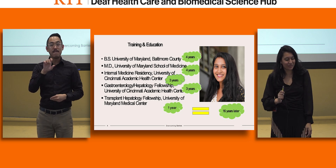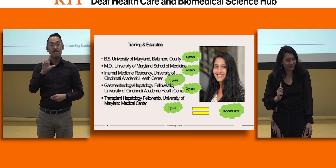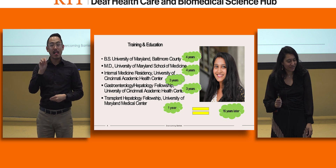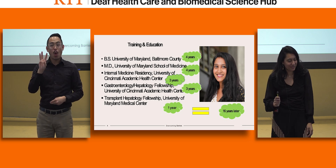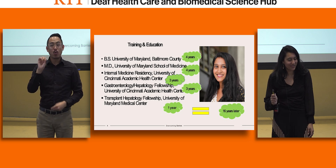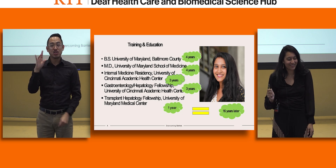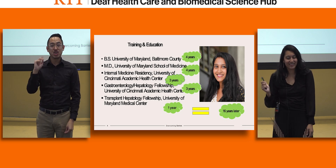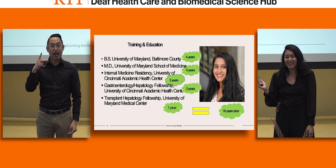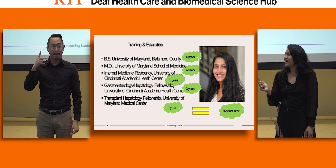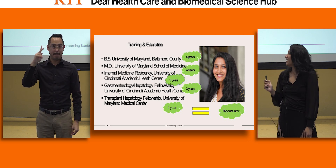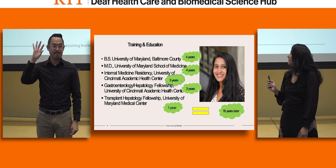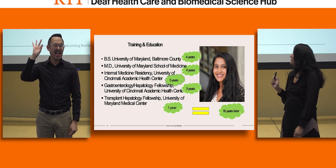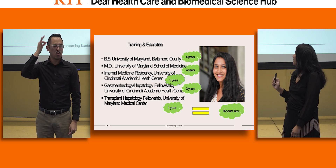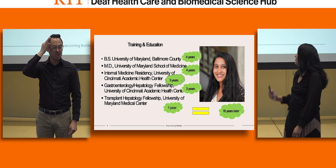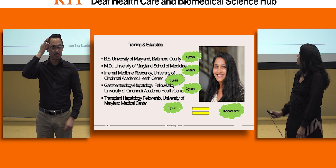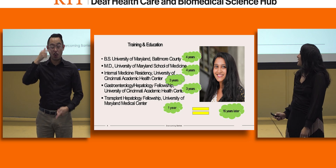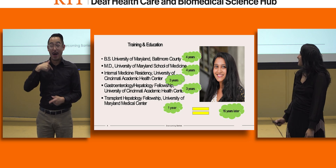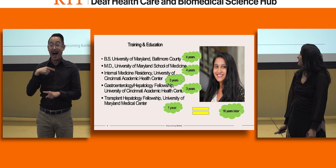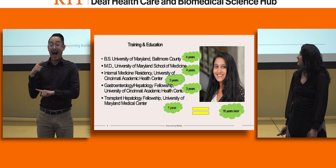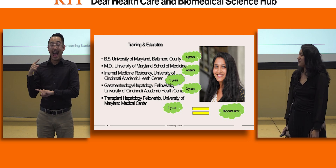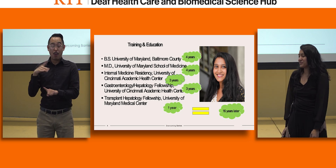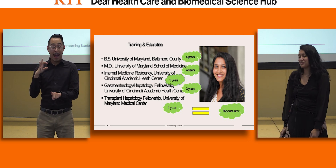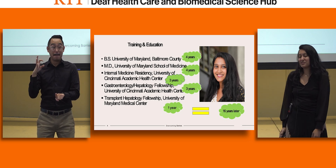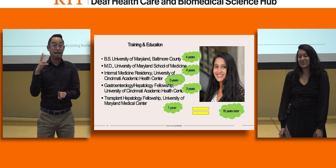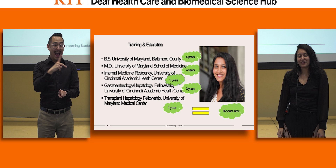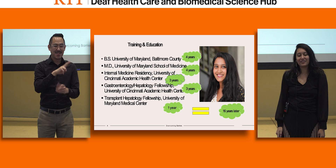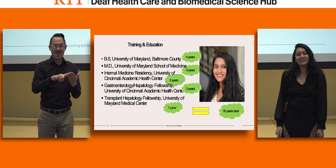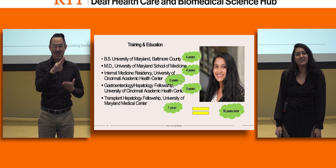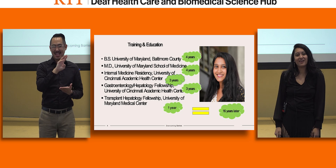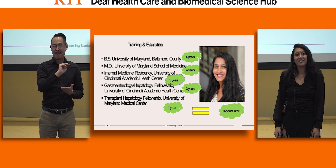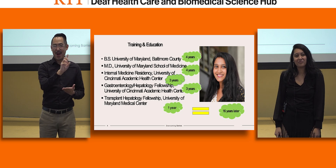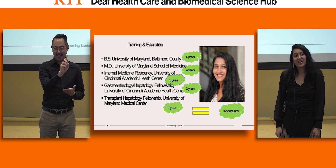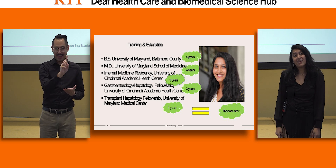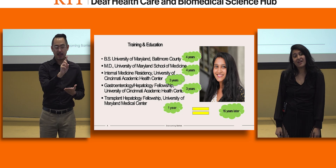in liver transplant. And so, I went back to the University of Maryland,